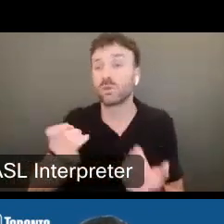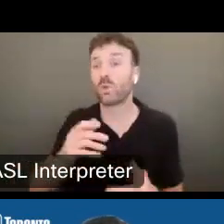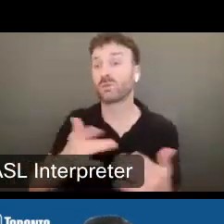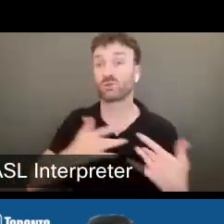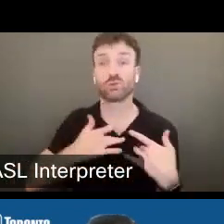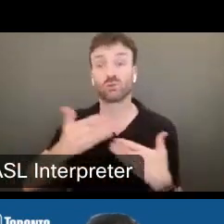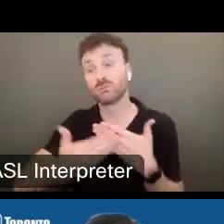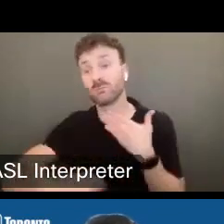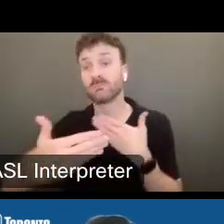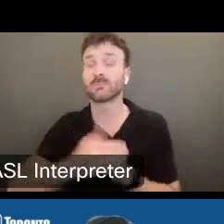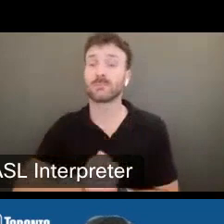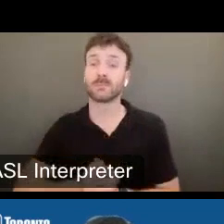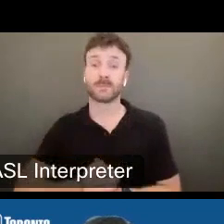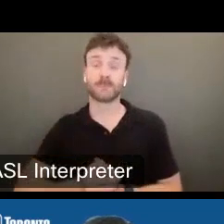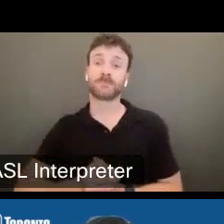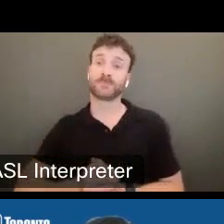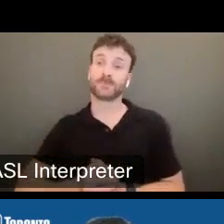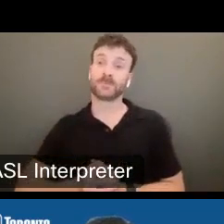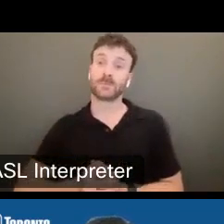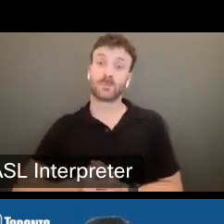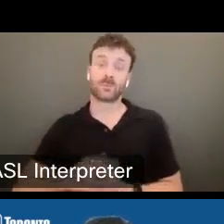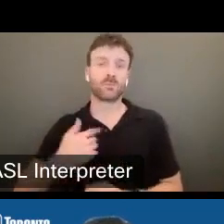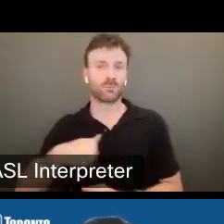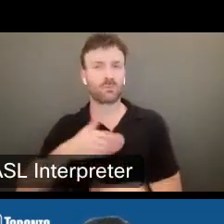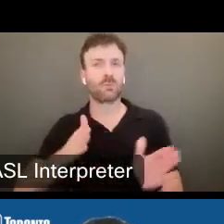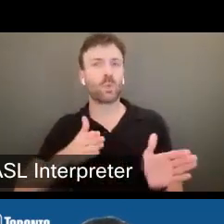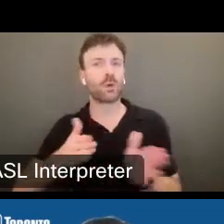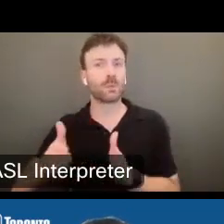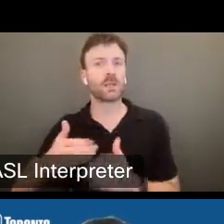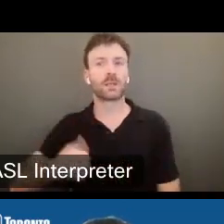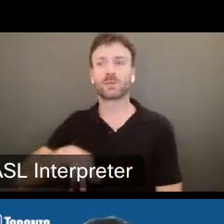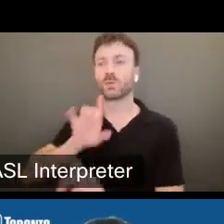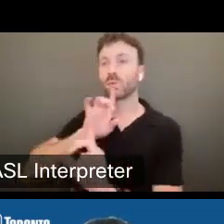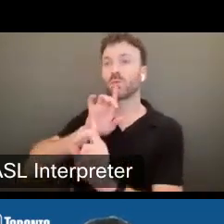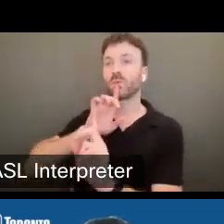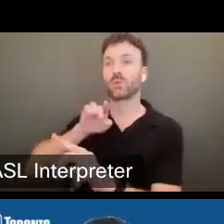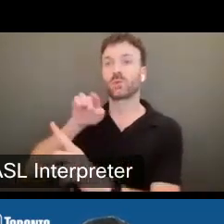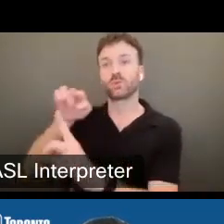So to that end, we are planning on reporting to the Toronto Accessibility Advisory Committee